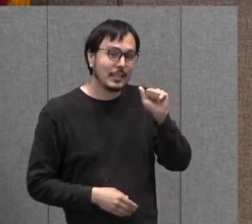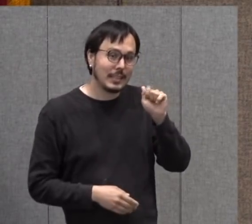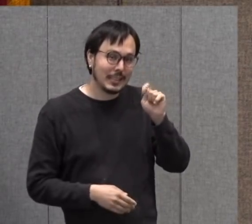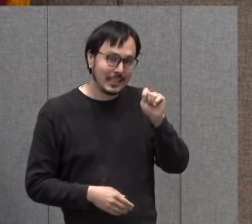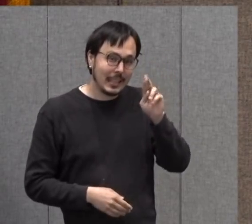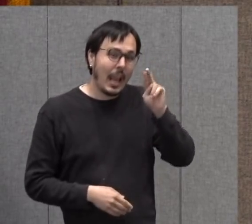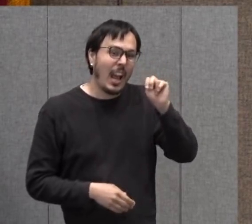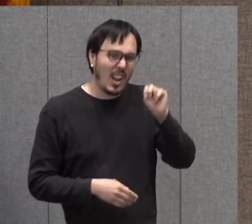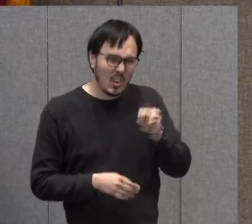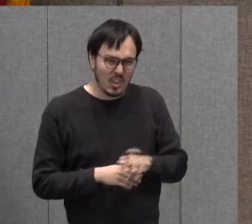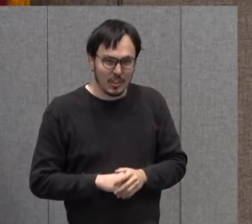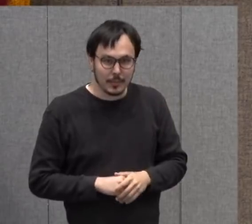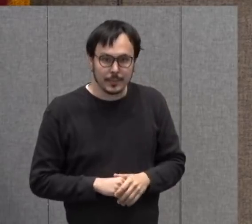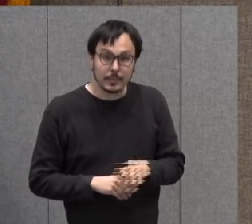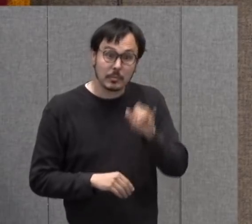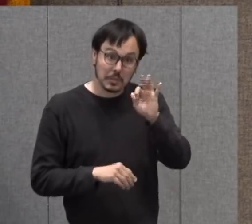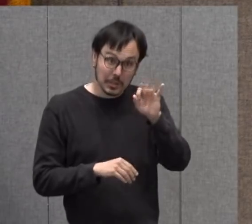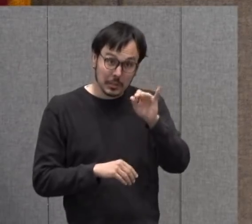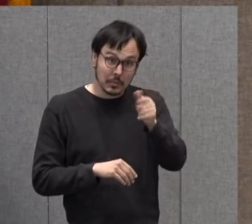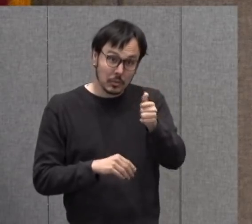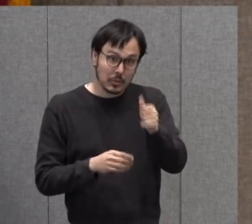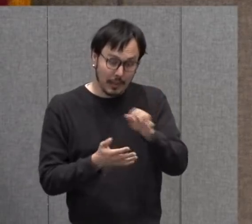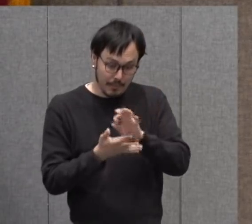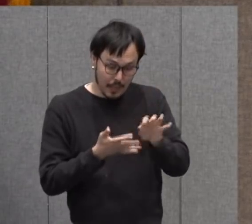If you wanted to count from one to one trillion,